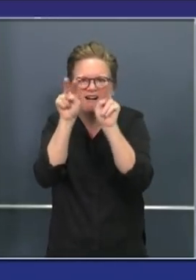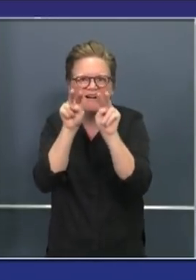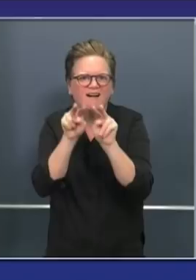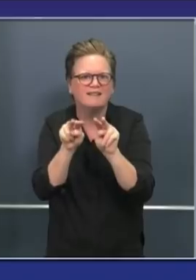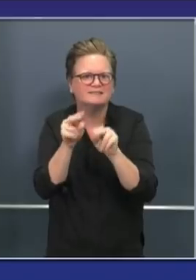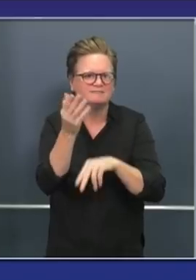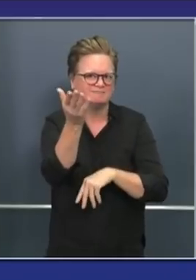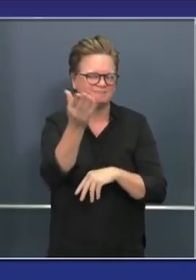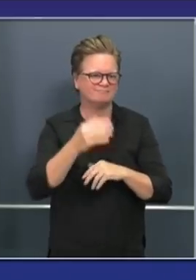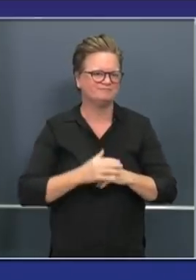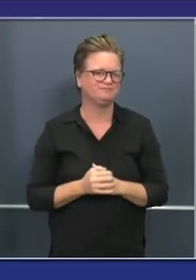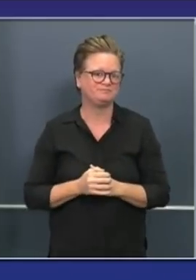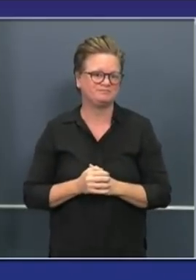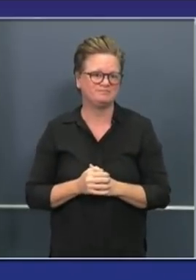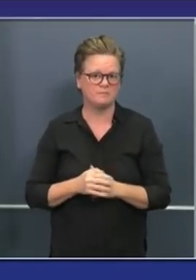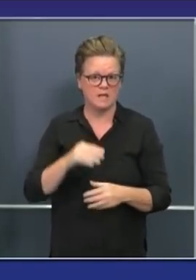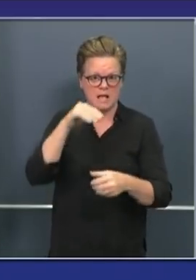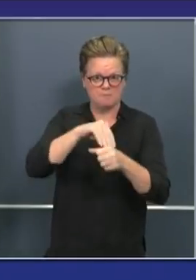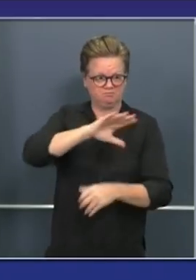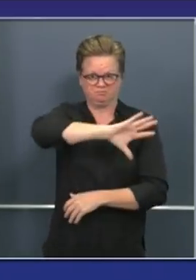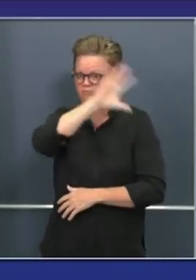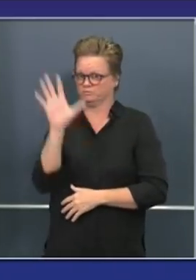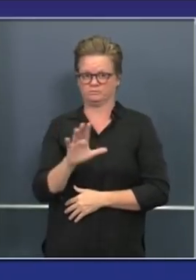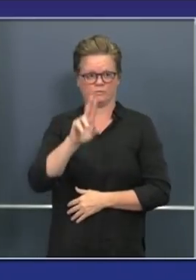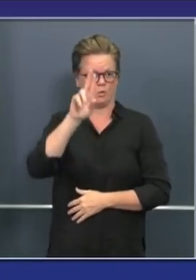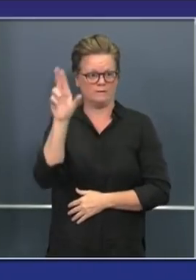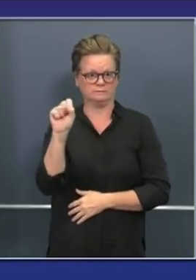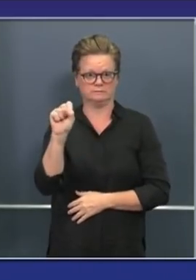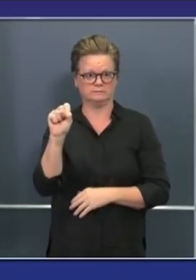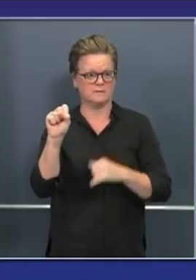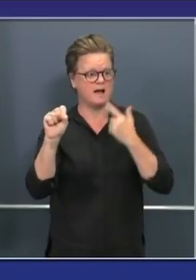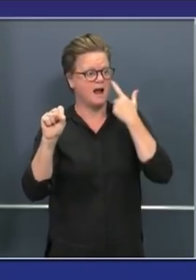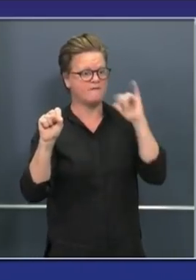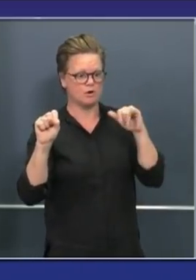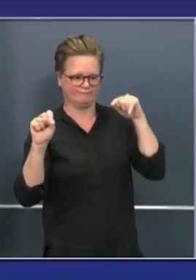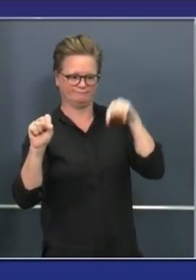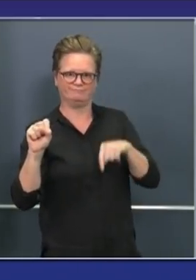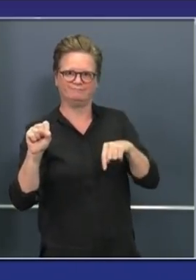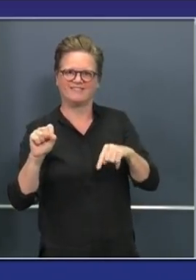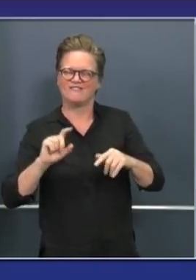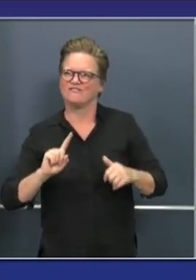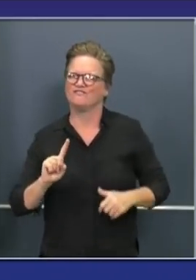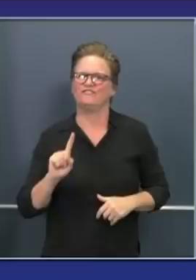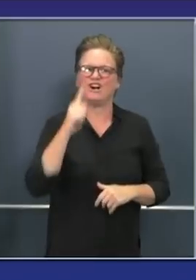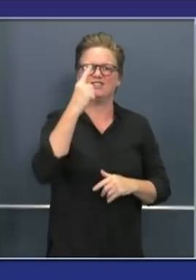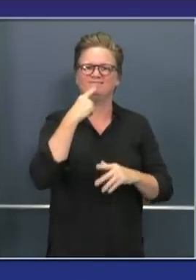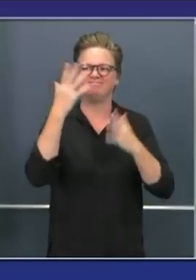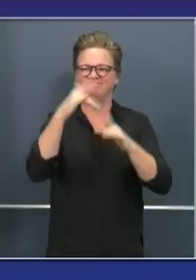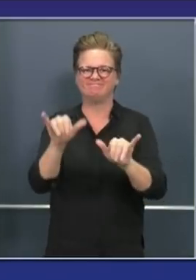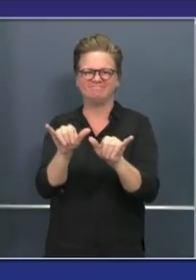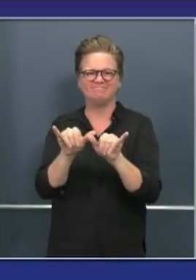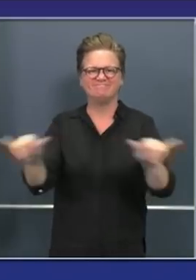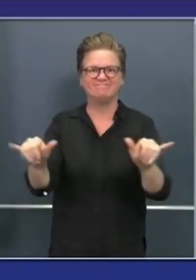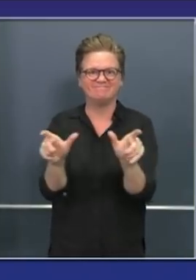WE WERE THE FIRST STATE IN THE COUNTRY TO MOVE FORWARD WITH A STATEWIDE STAY-AT-HOME ORDER.